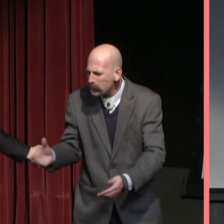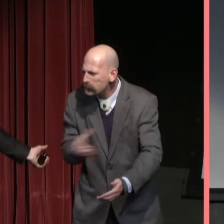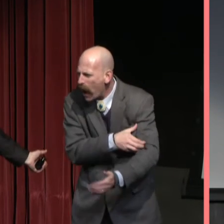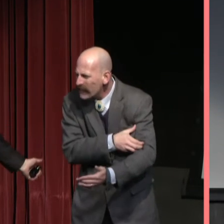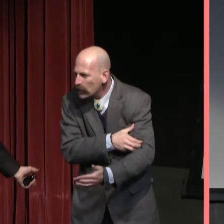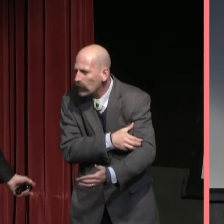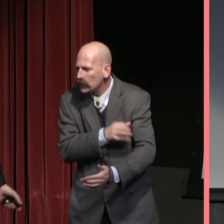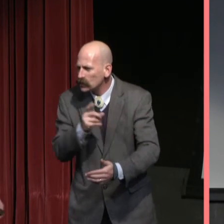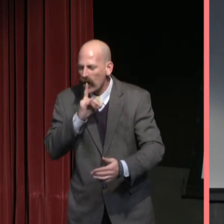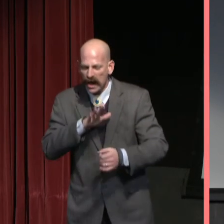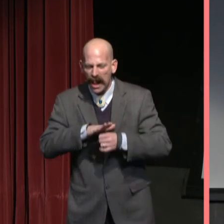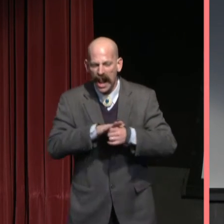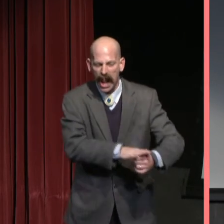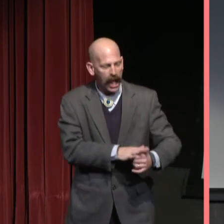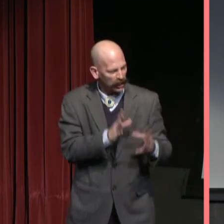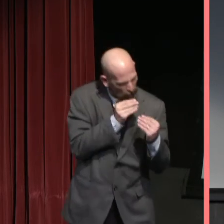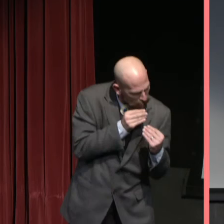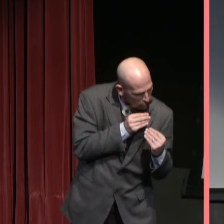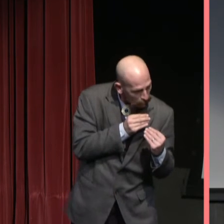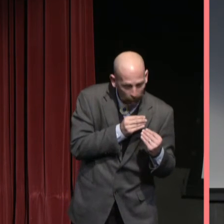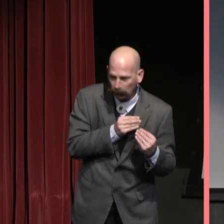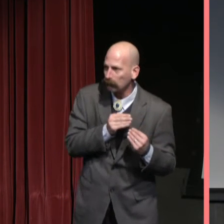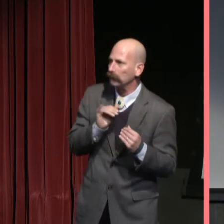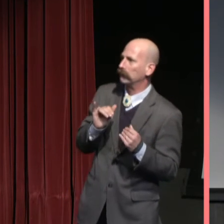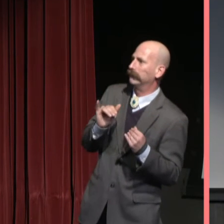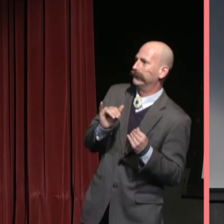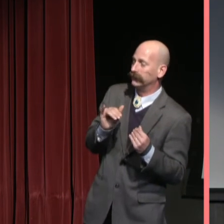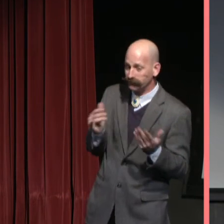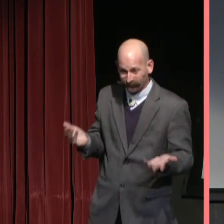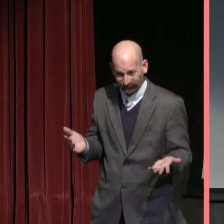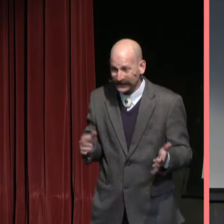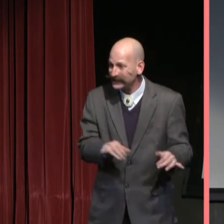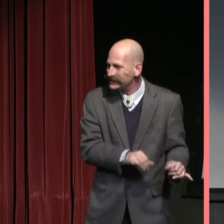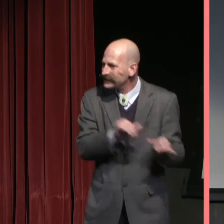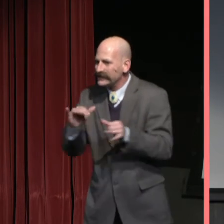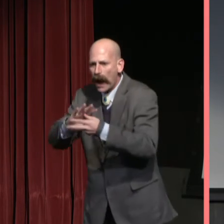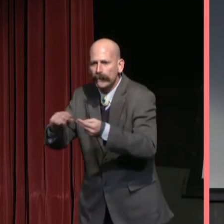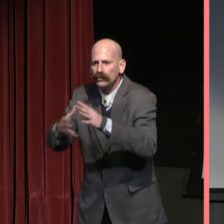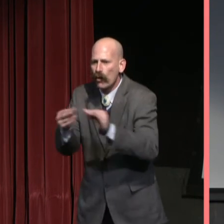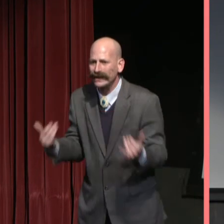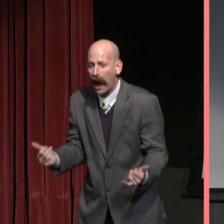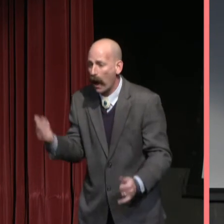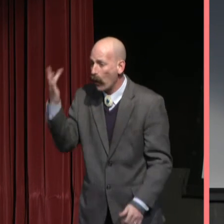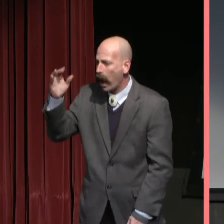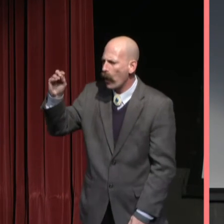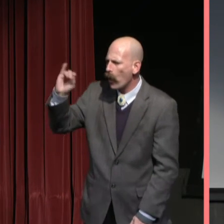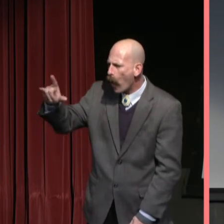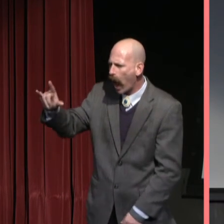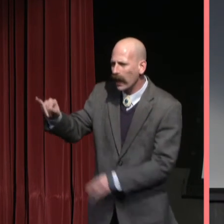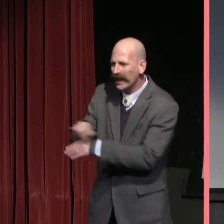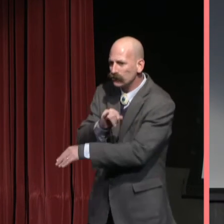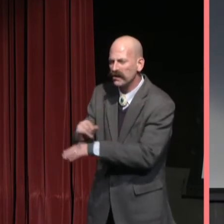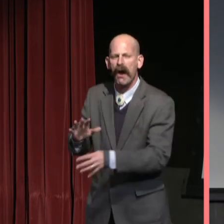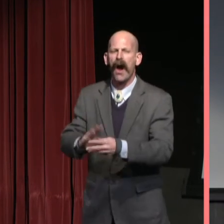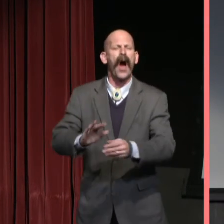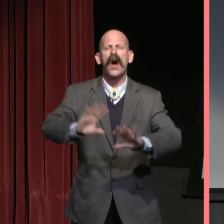to shut him up basically. Similar right now with climate change, we've got the oil industry trying to tell us that it's not happening.